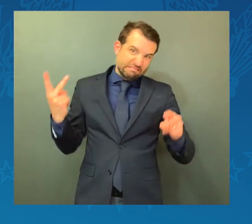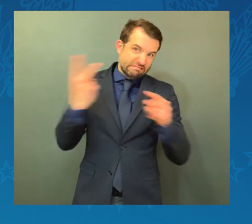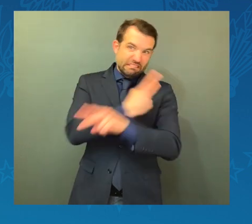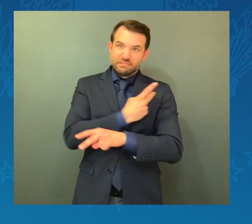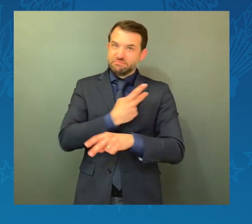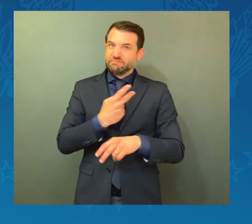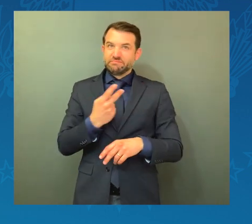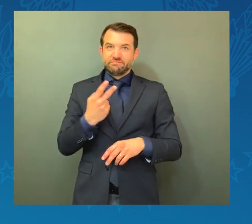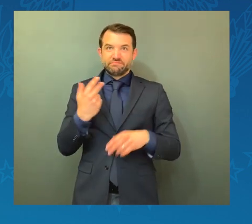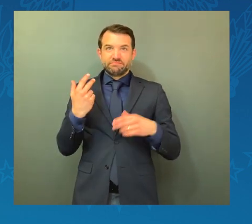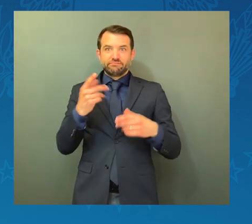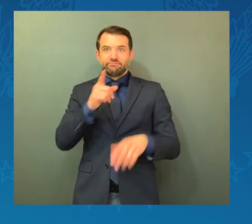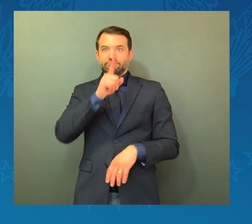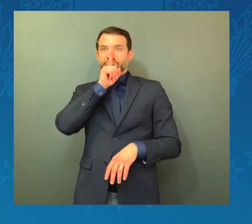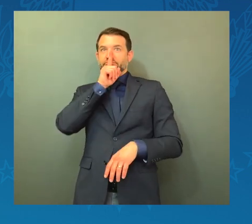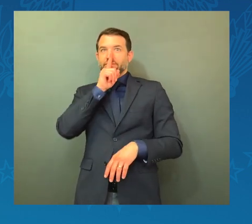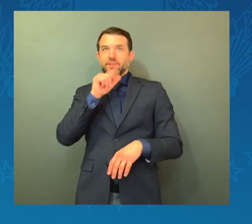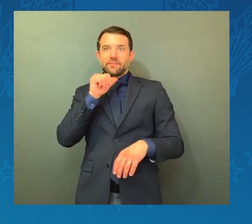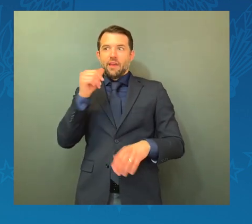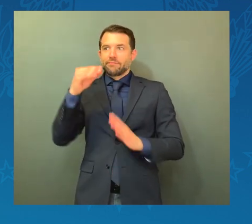for fear of being turned away by a bank.